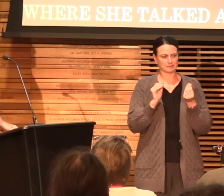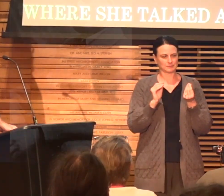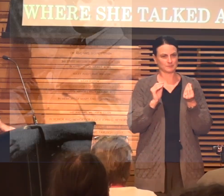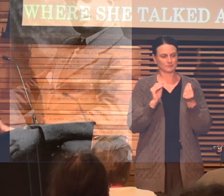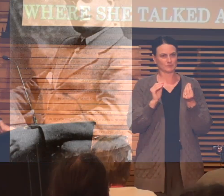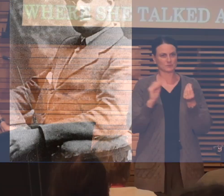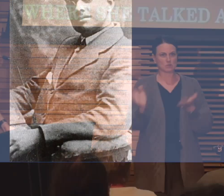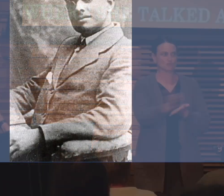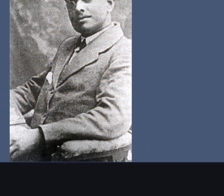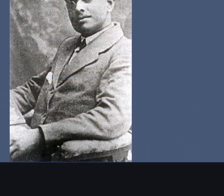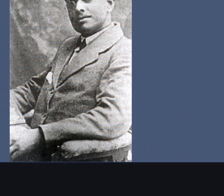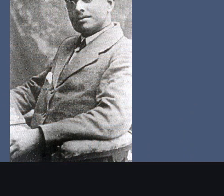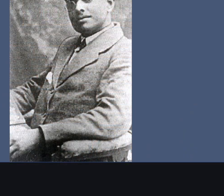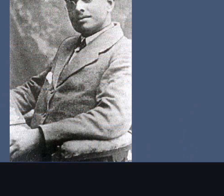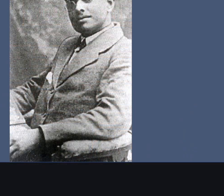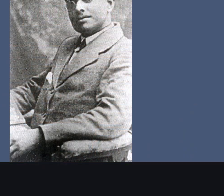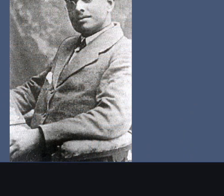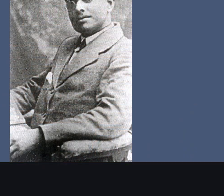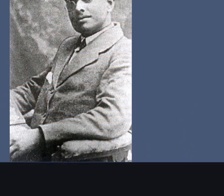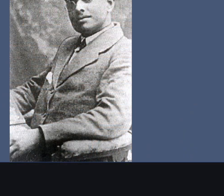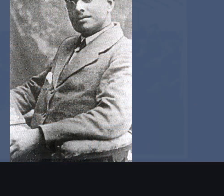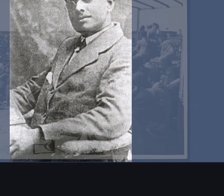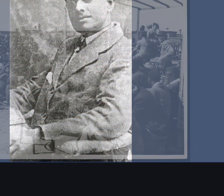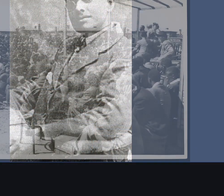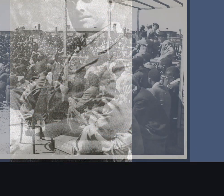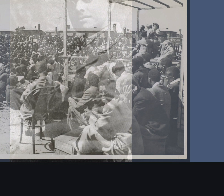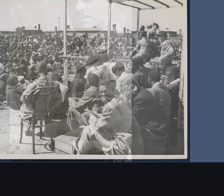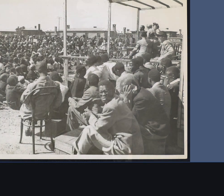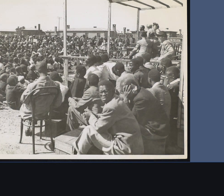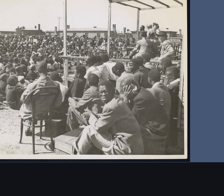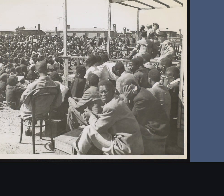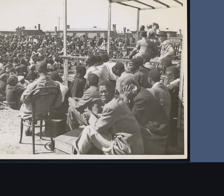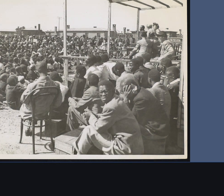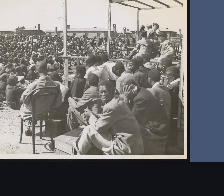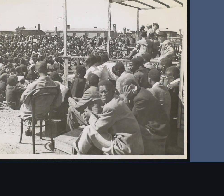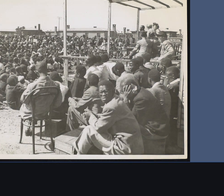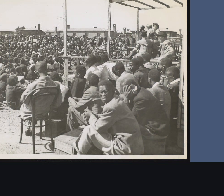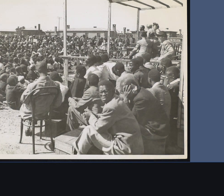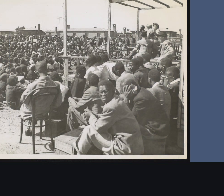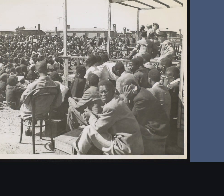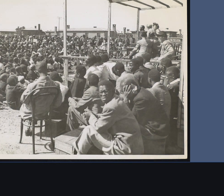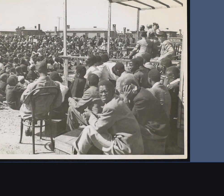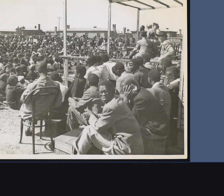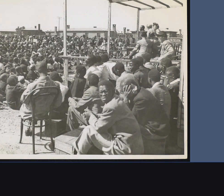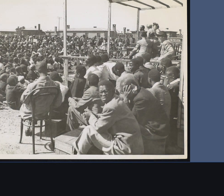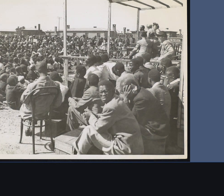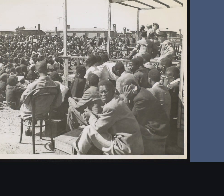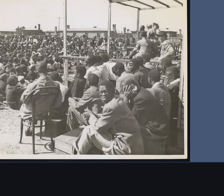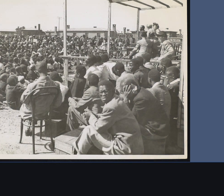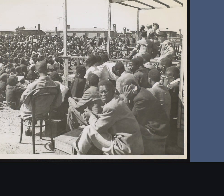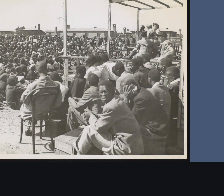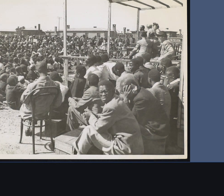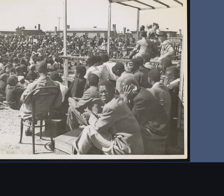to raise money for Nelson Mandela, the the Defense Fund. Oh, sorry, this is a Black audience